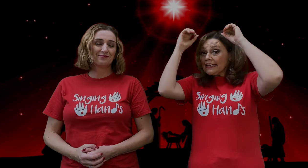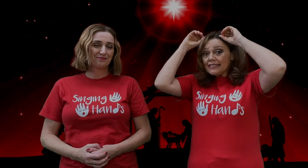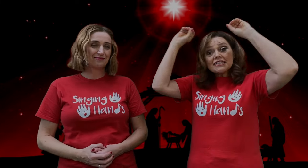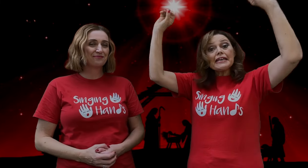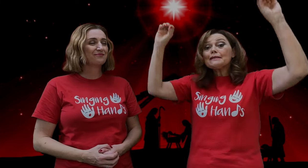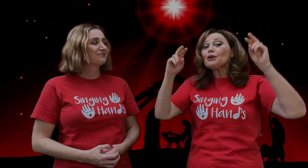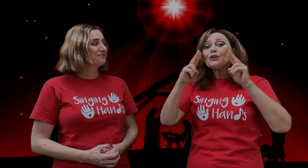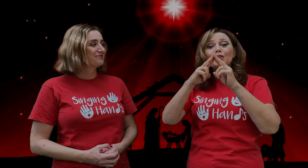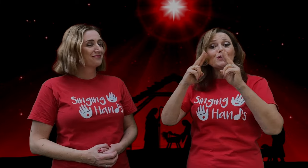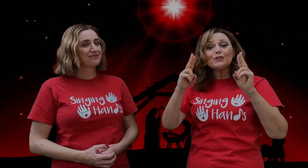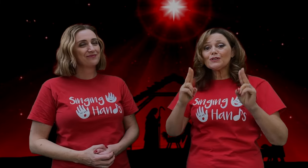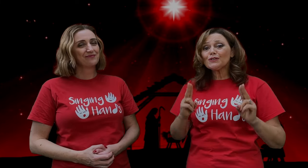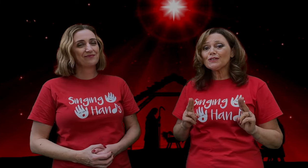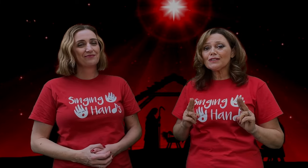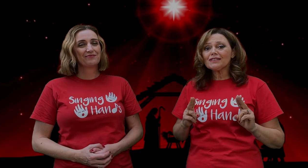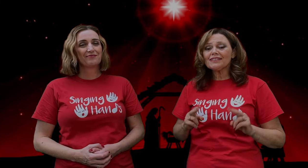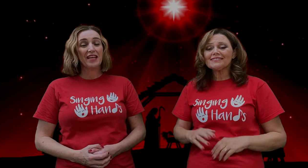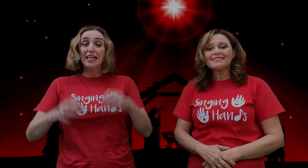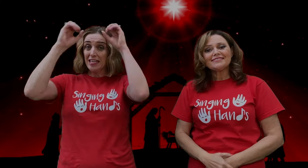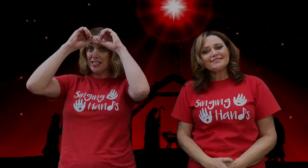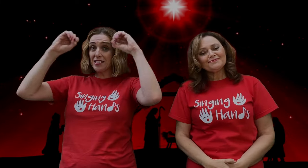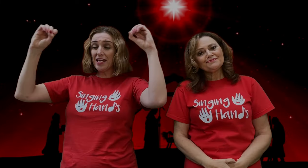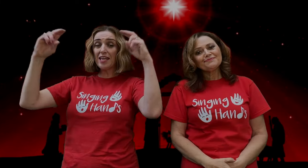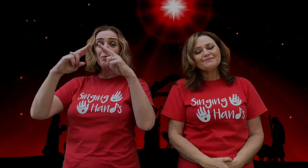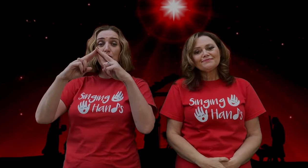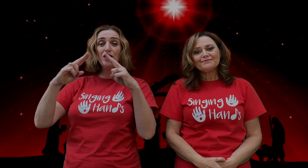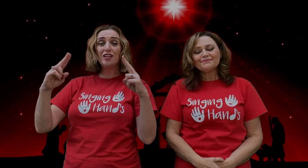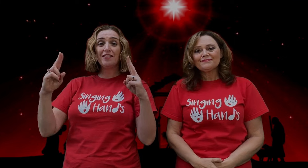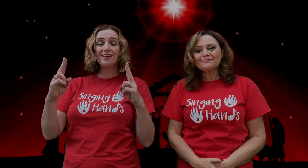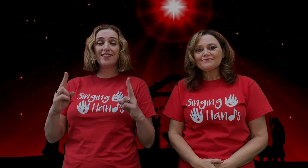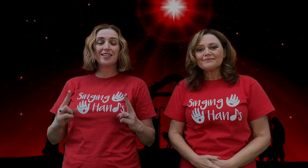In a stable (in a stable)